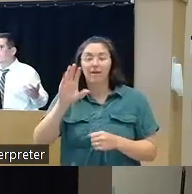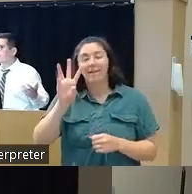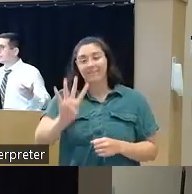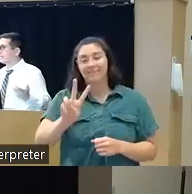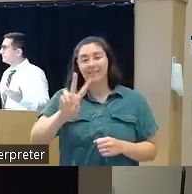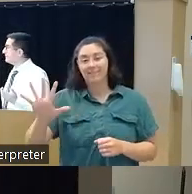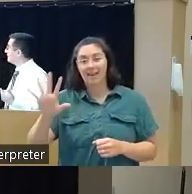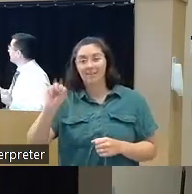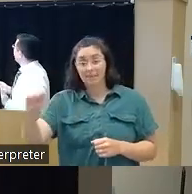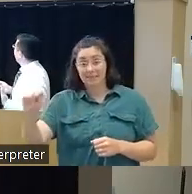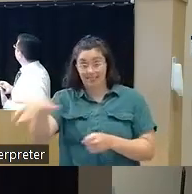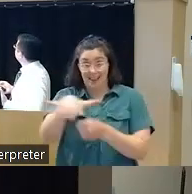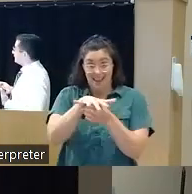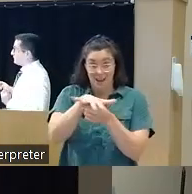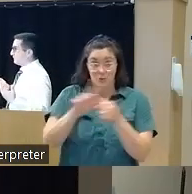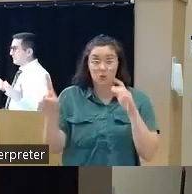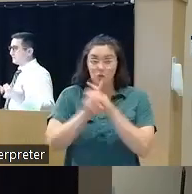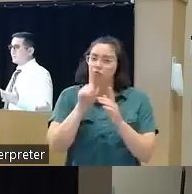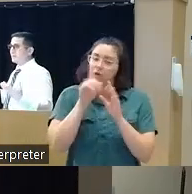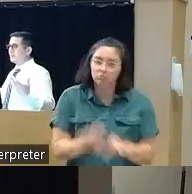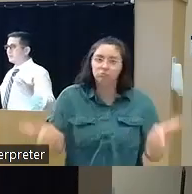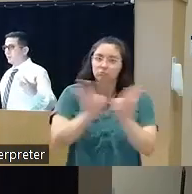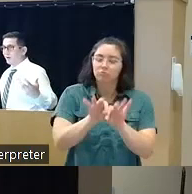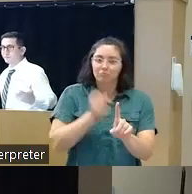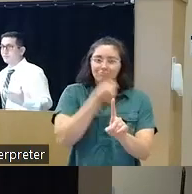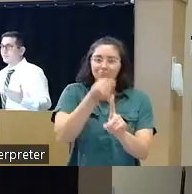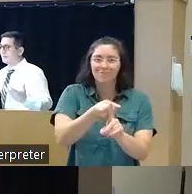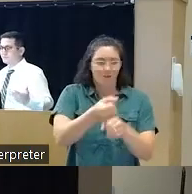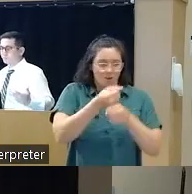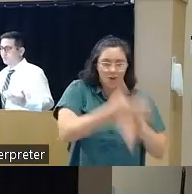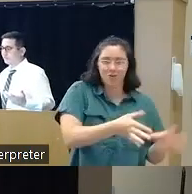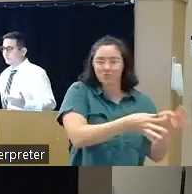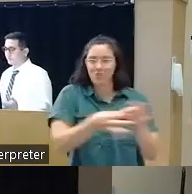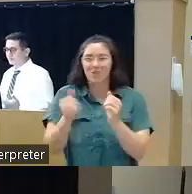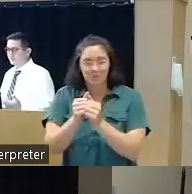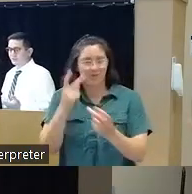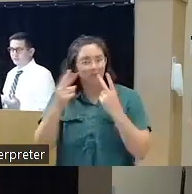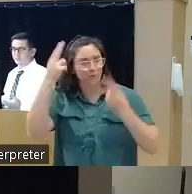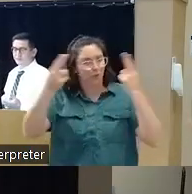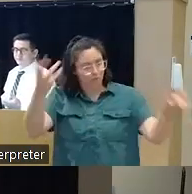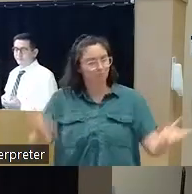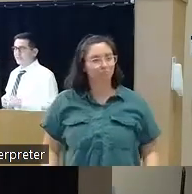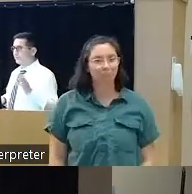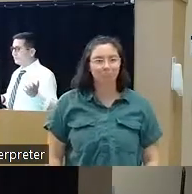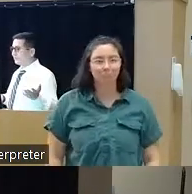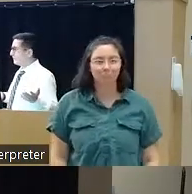Mt that turned out to be significantly causally linked with visual hallucinations and so this